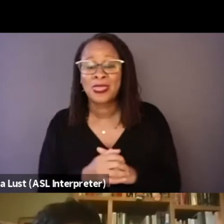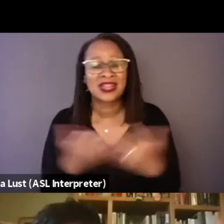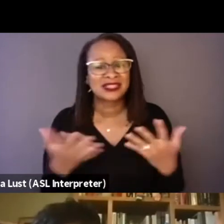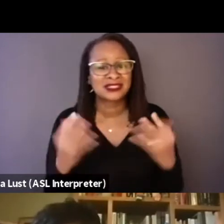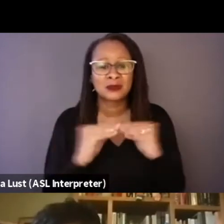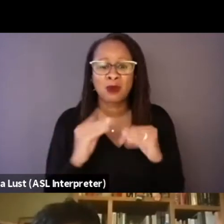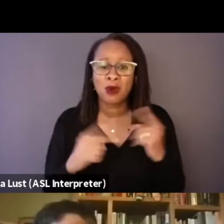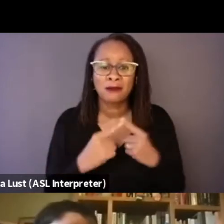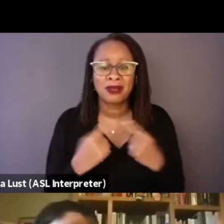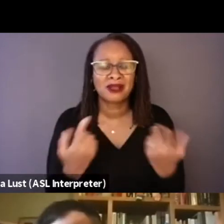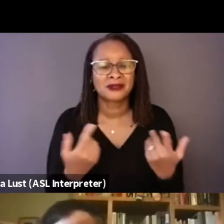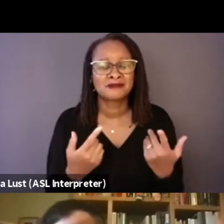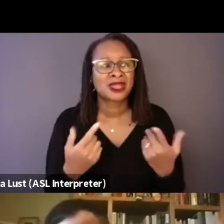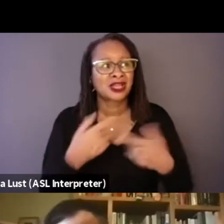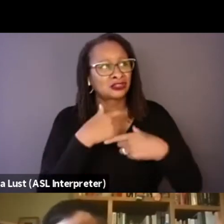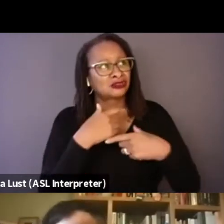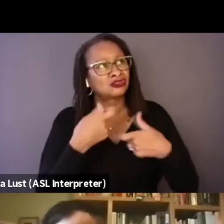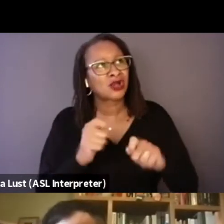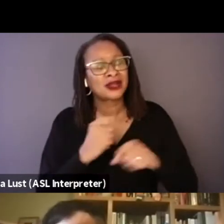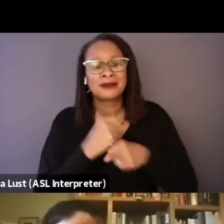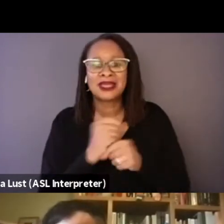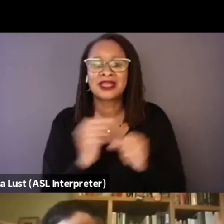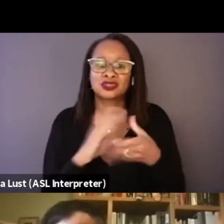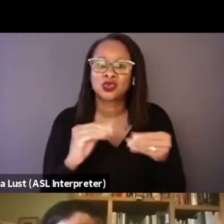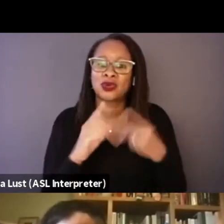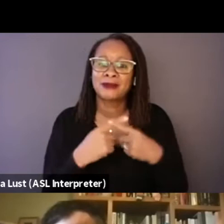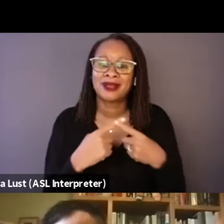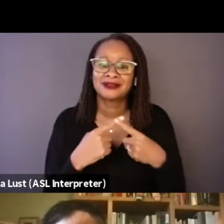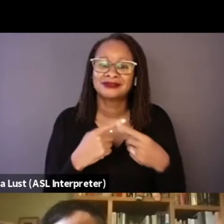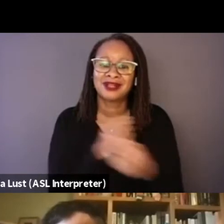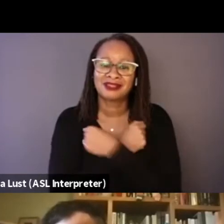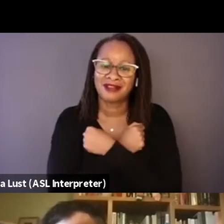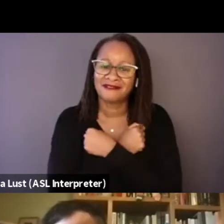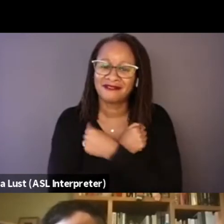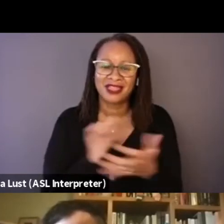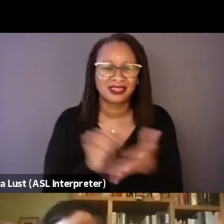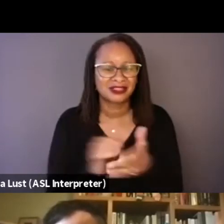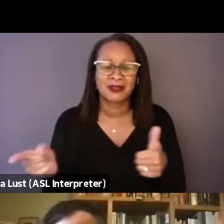obviously I tried to make a story about love, and this is my first intention when I tried to make the story.